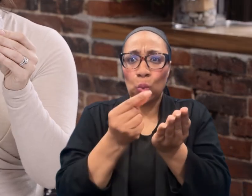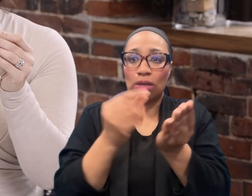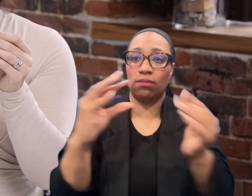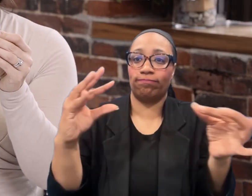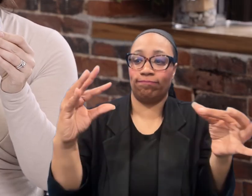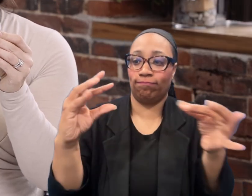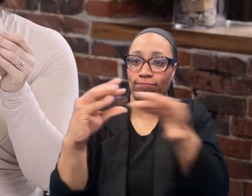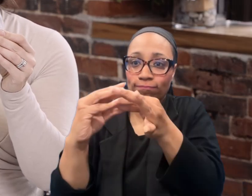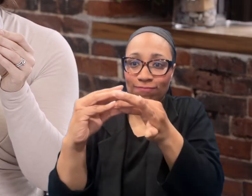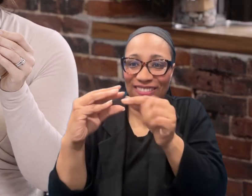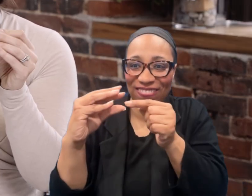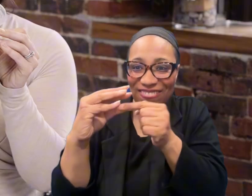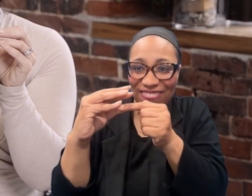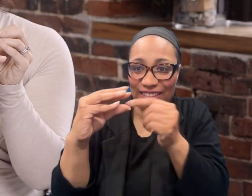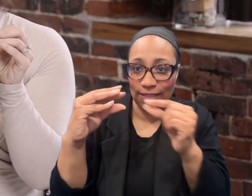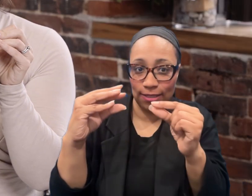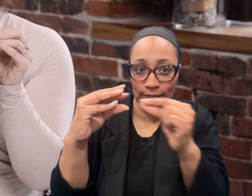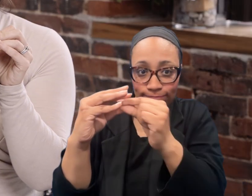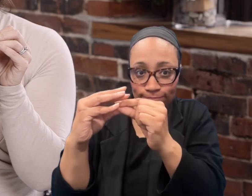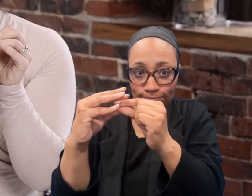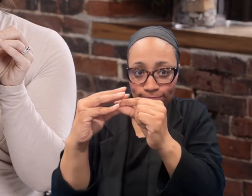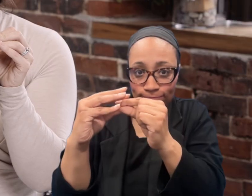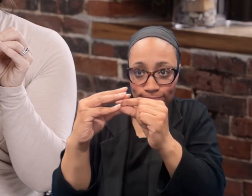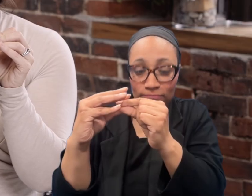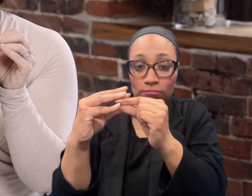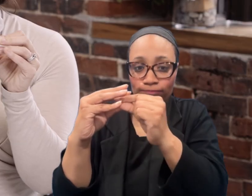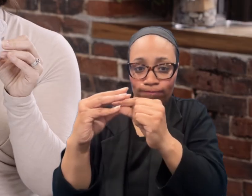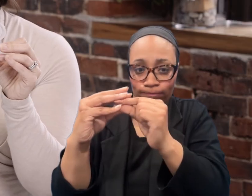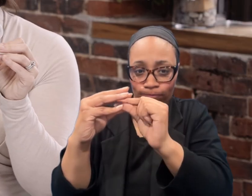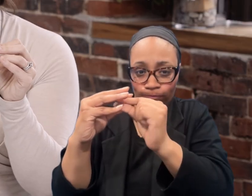Again, facing in this sort of direction with this opening where the flange will go.